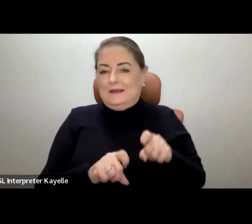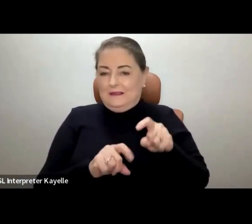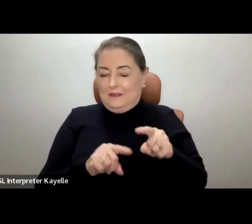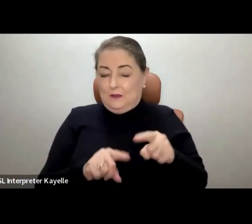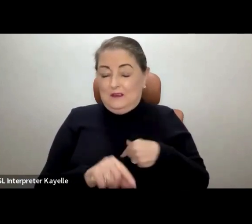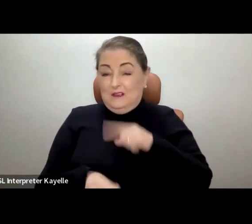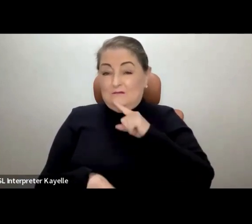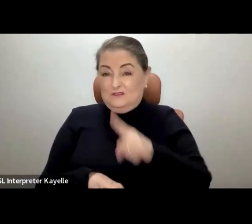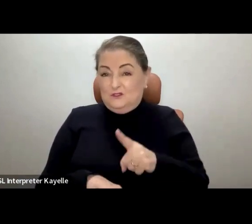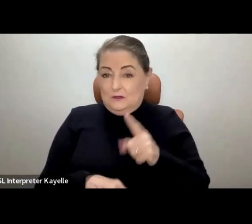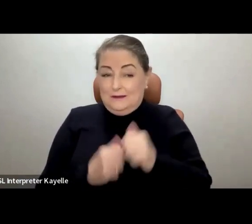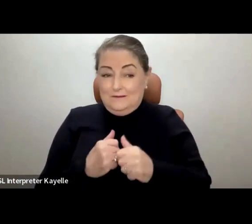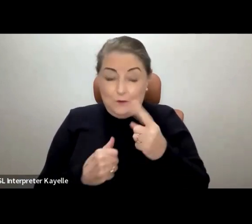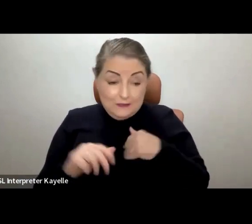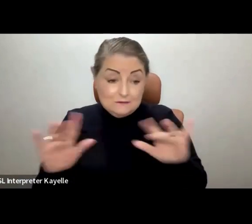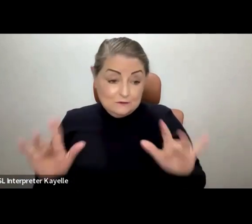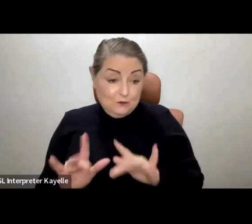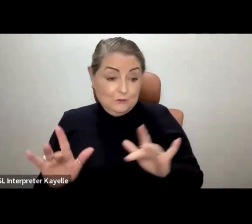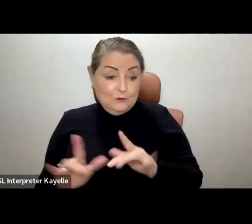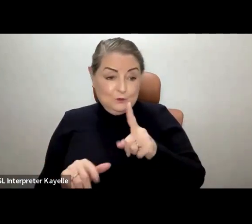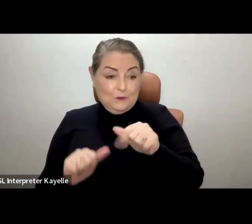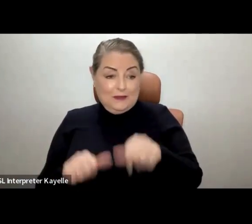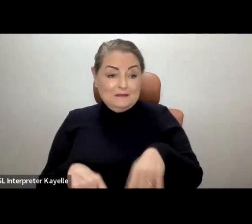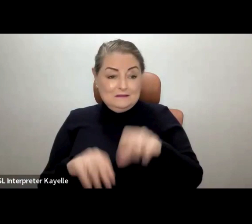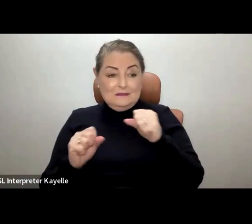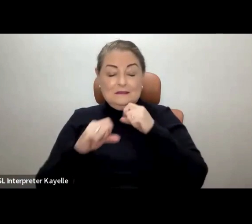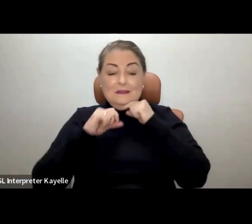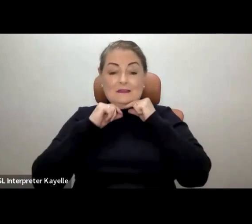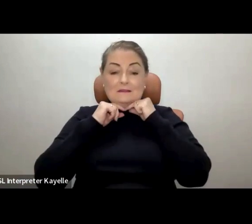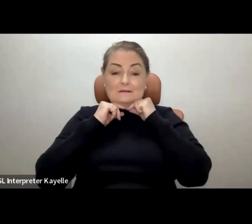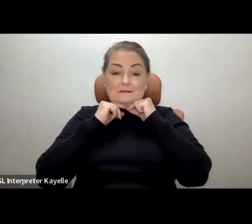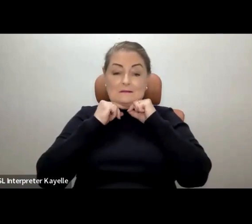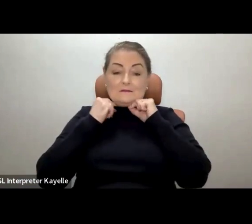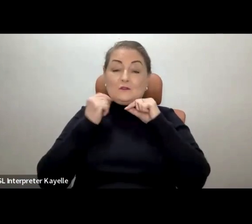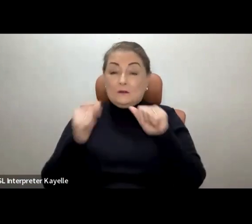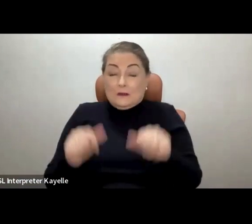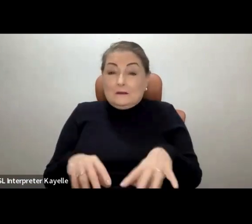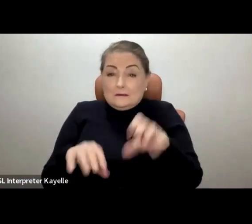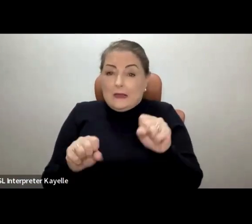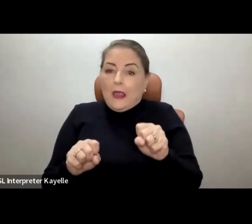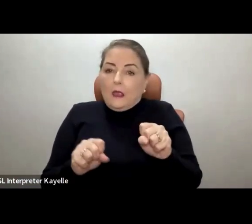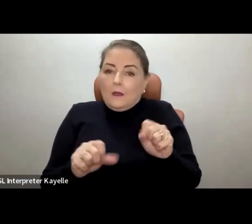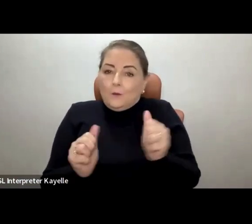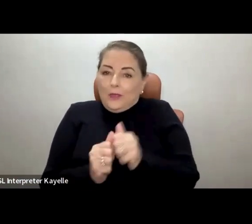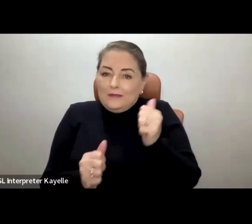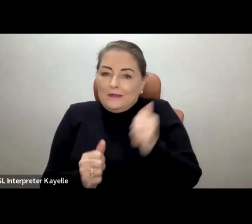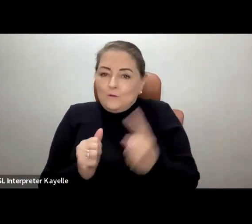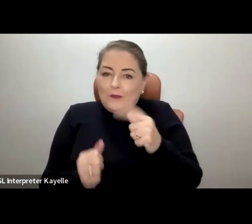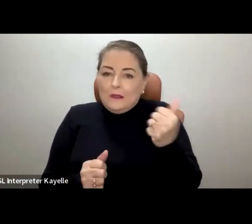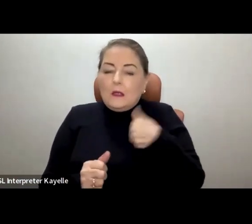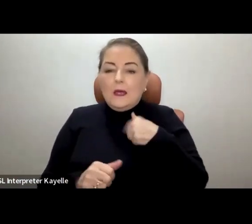since everyone has computers, you can take it, you should take it with everyone else. Sometimes I needed a quiet space because